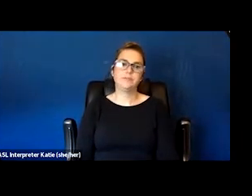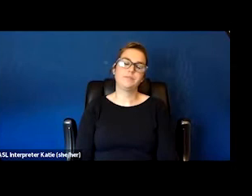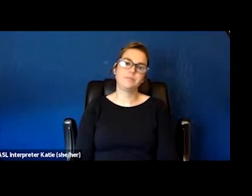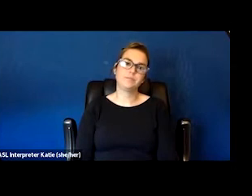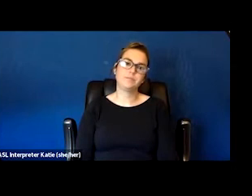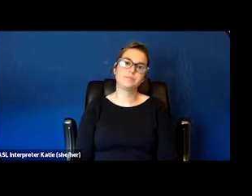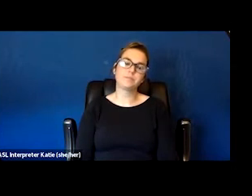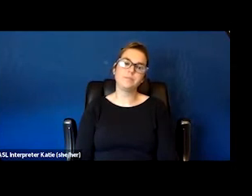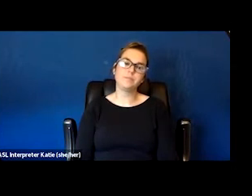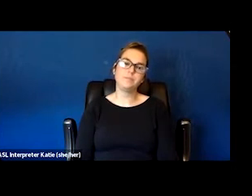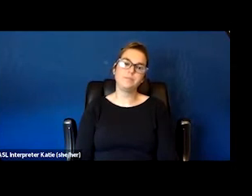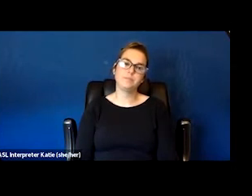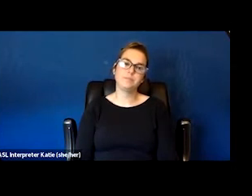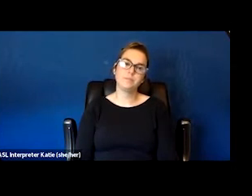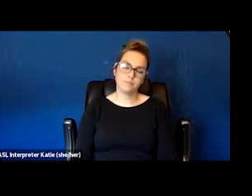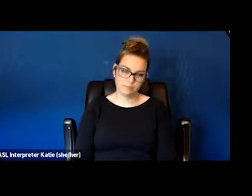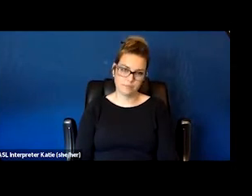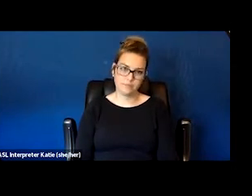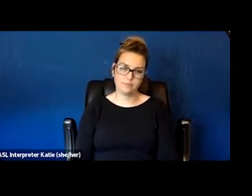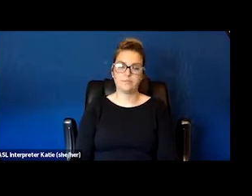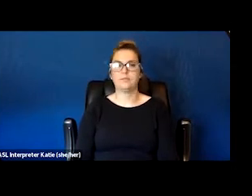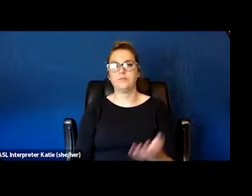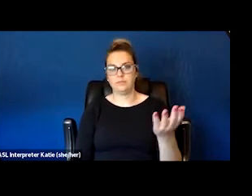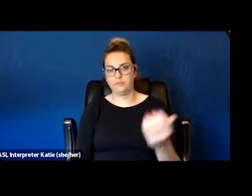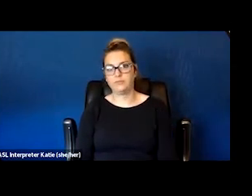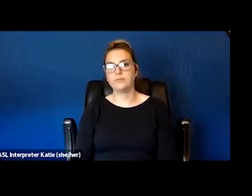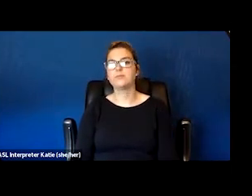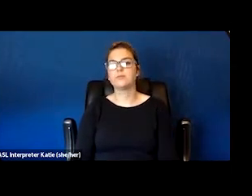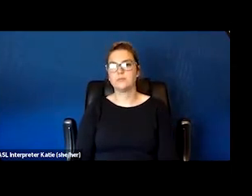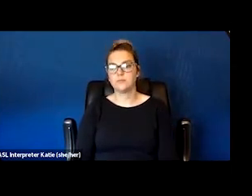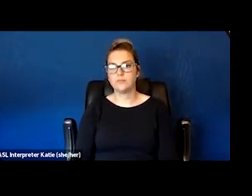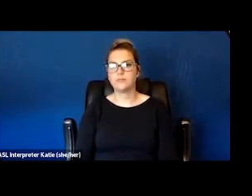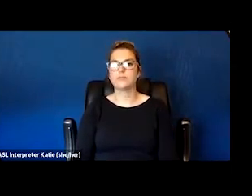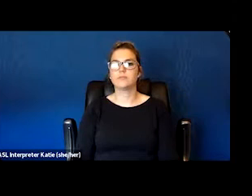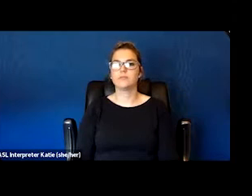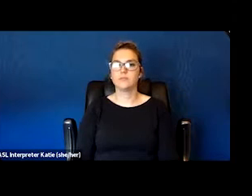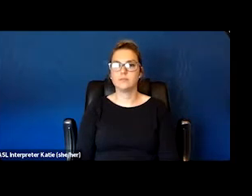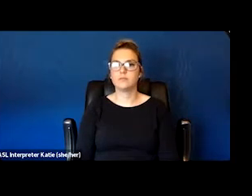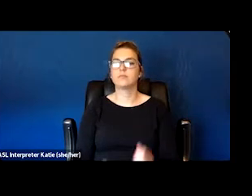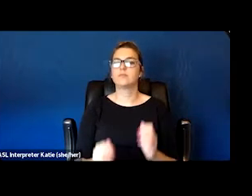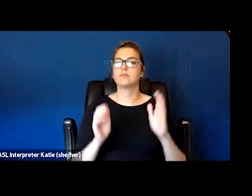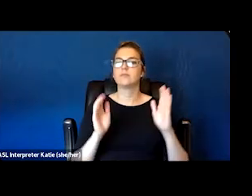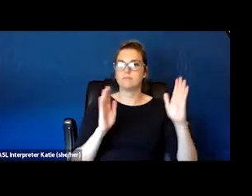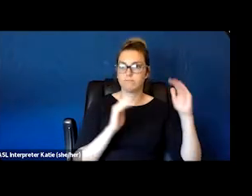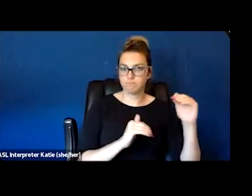Looking at some of the benefits of Coordinated Entry, both intended, and then when one, a Coordinated Entry system is up and running efficiently and appropriately.